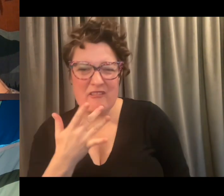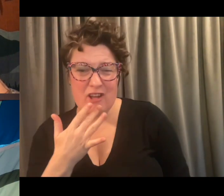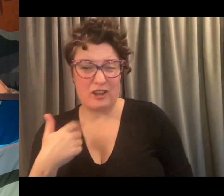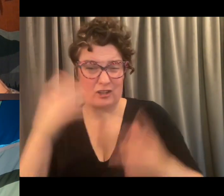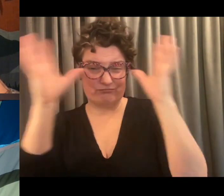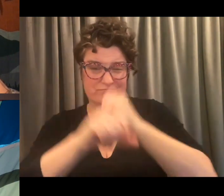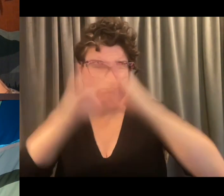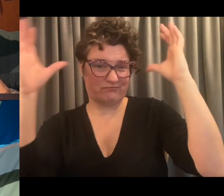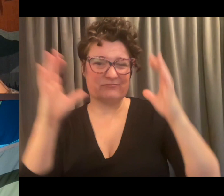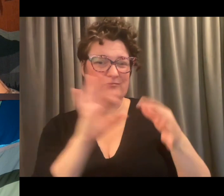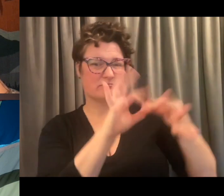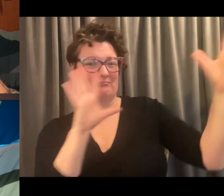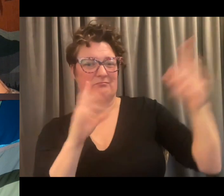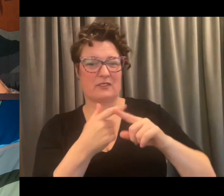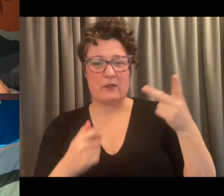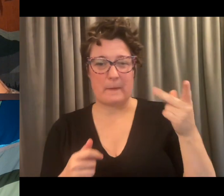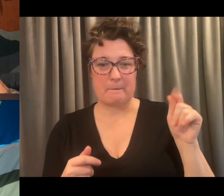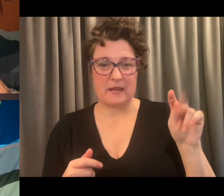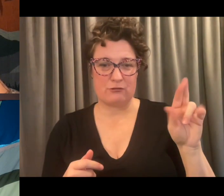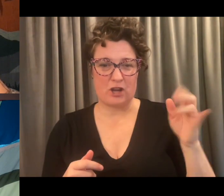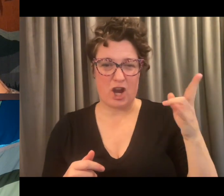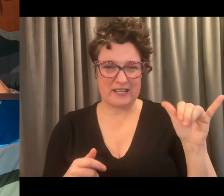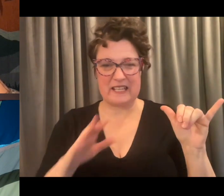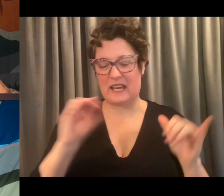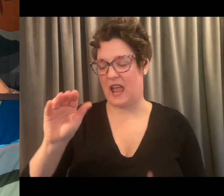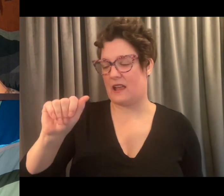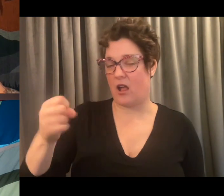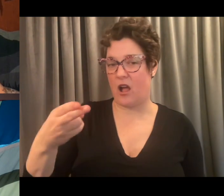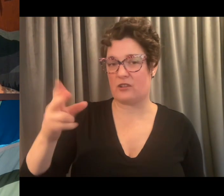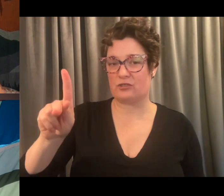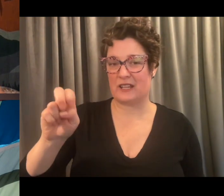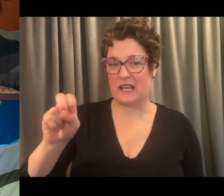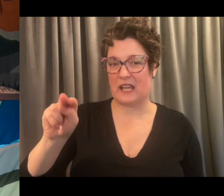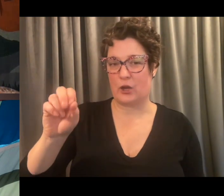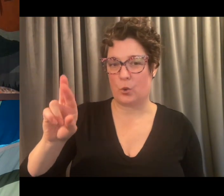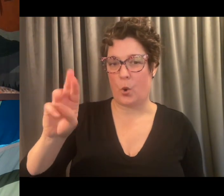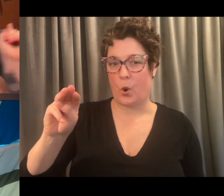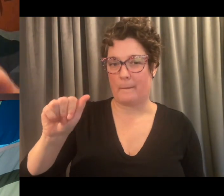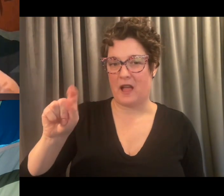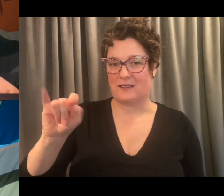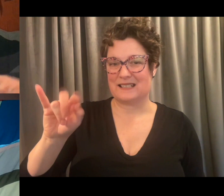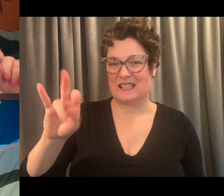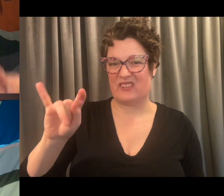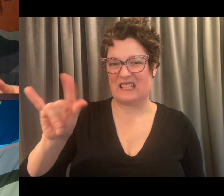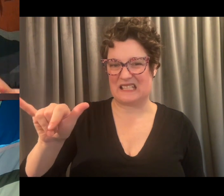And Ashkenormativity. Well, um, there's one more thing I wanted us to touch on from